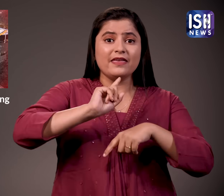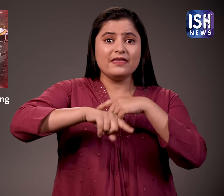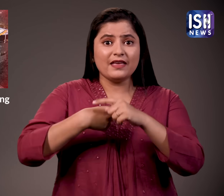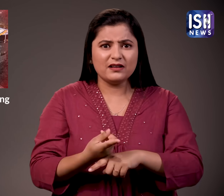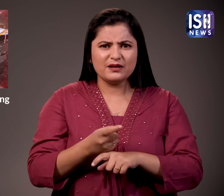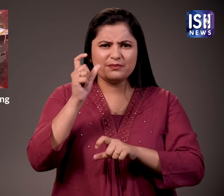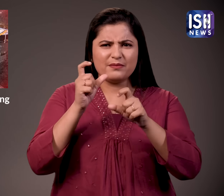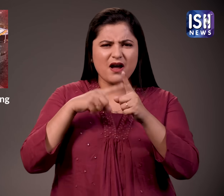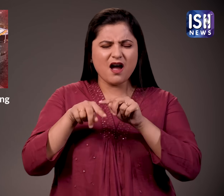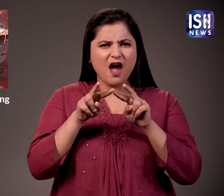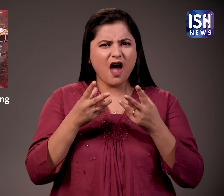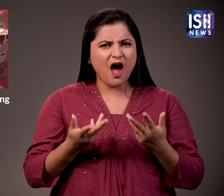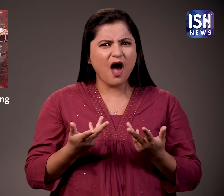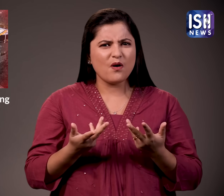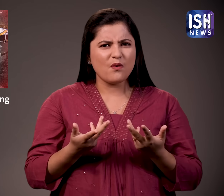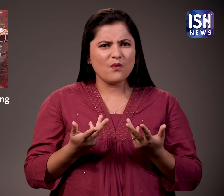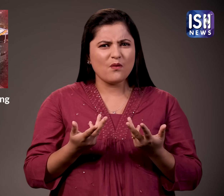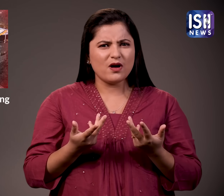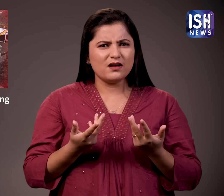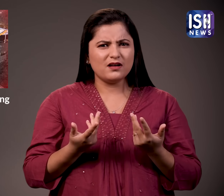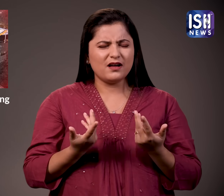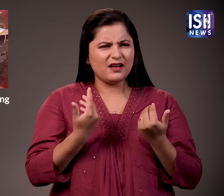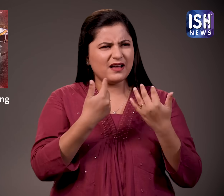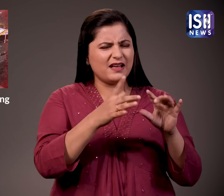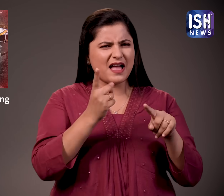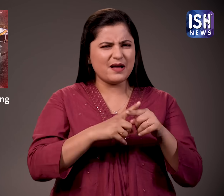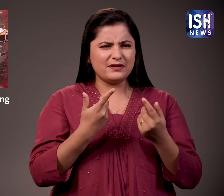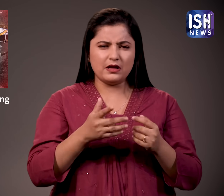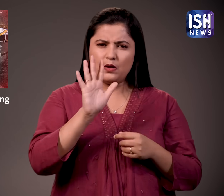People were getting suspicious.